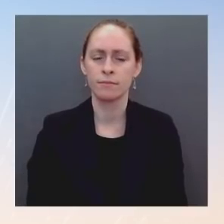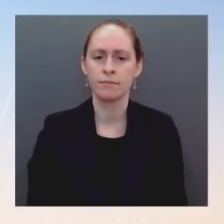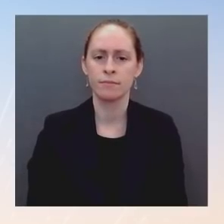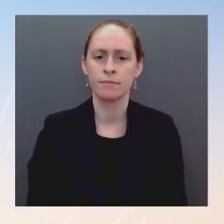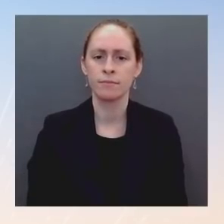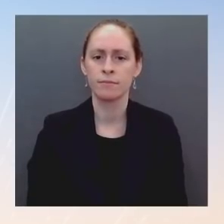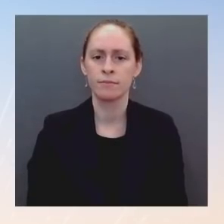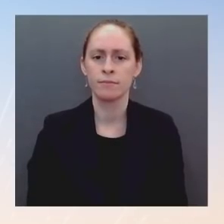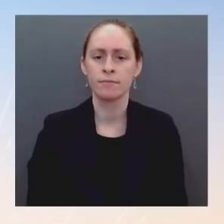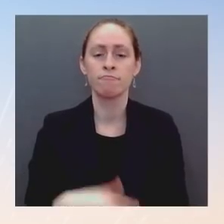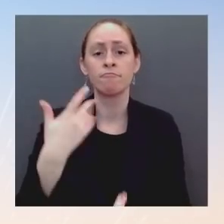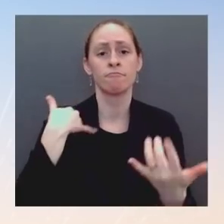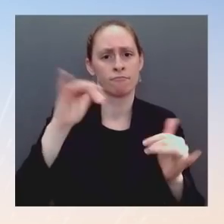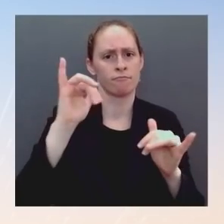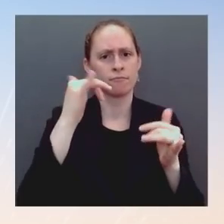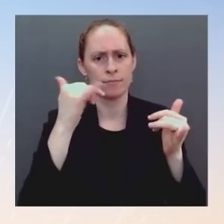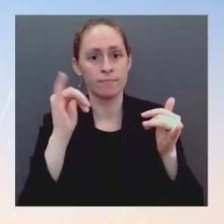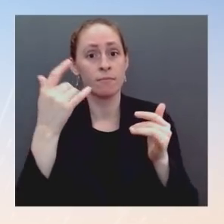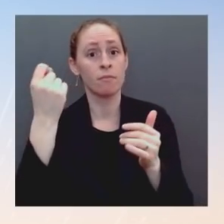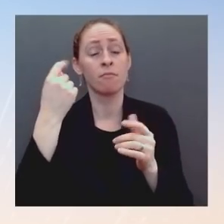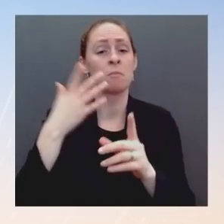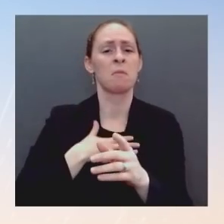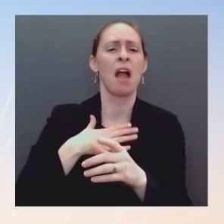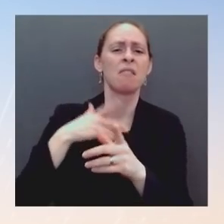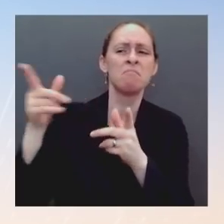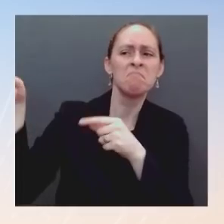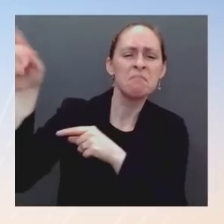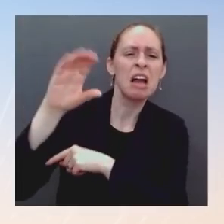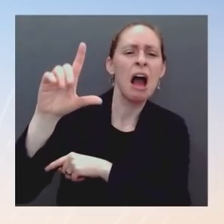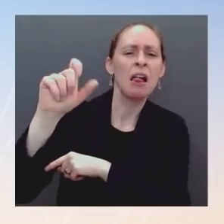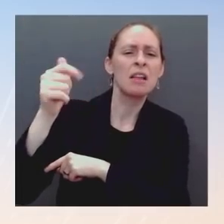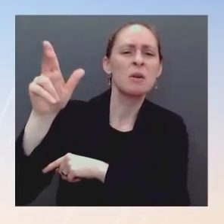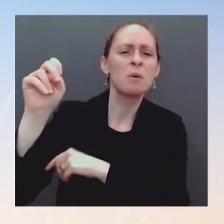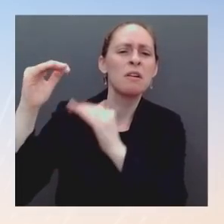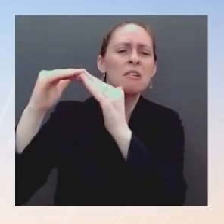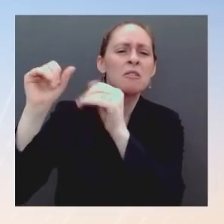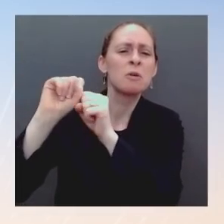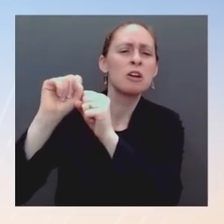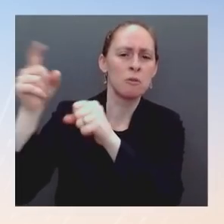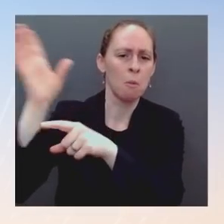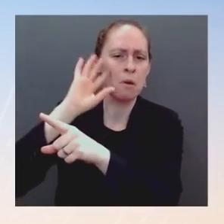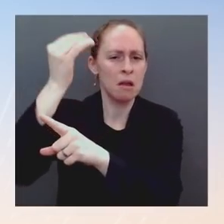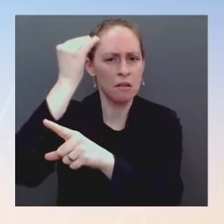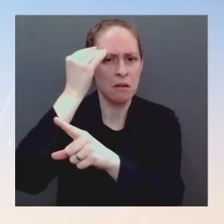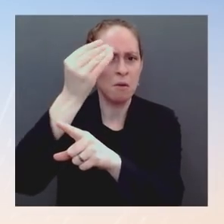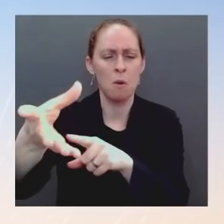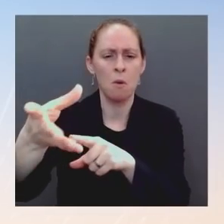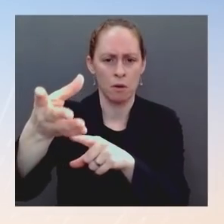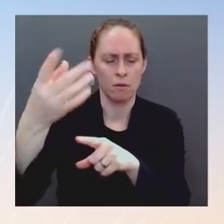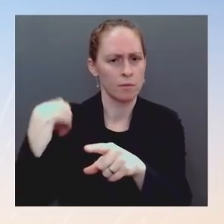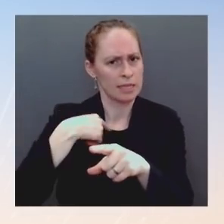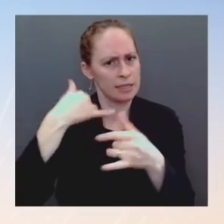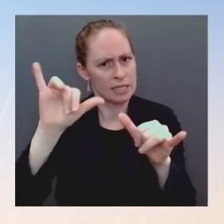but we are very focused on working with them and defending against all threats to their peoples and territories. Go ahead, Shelby.